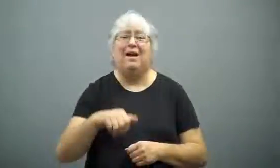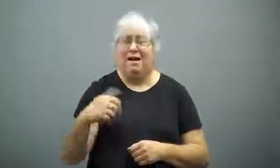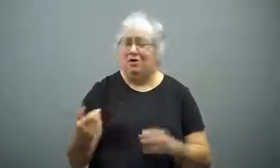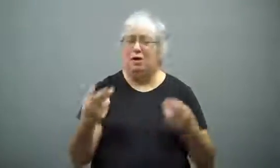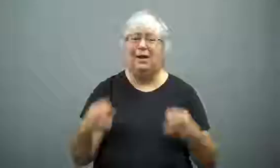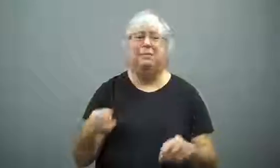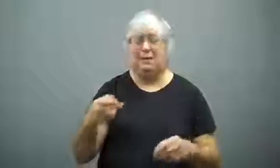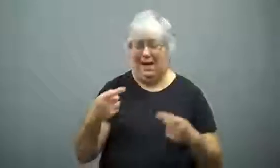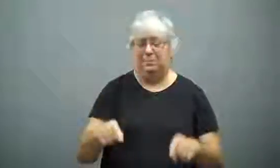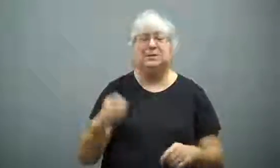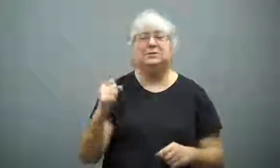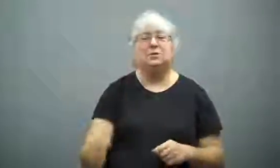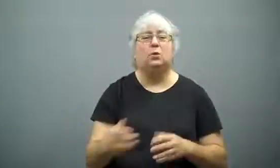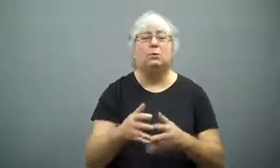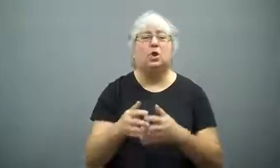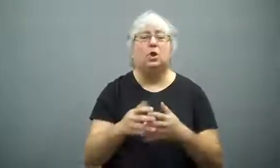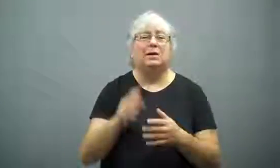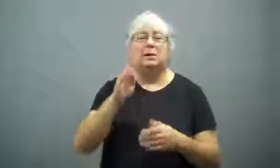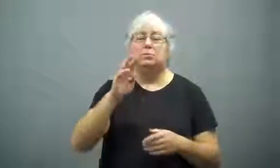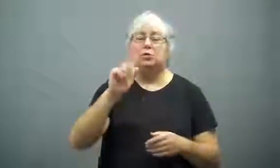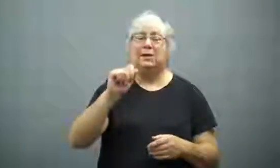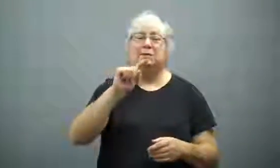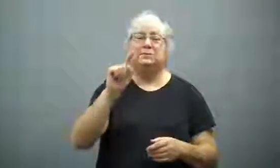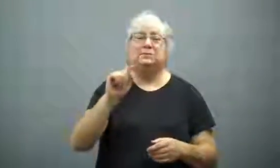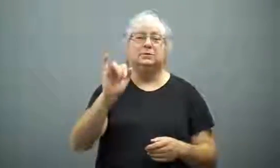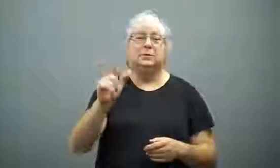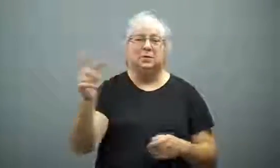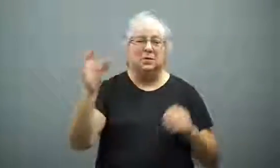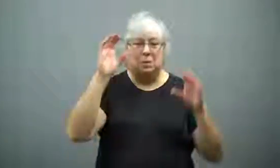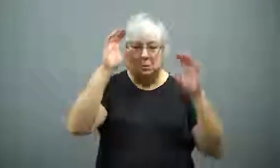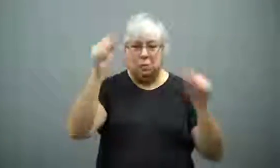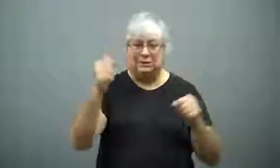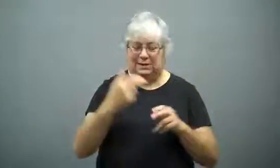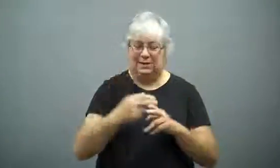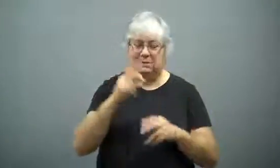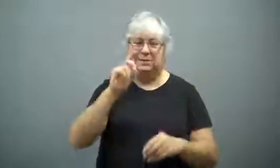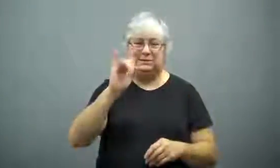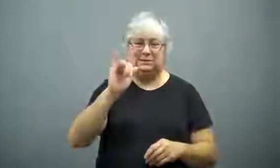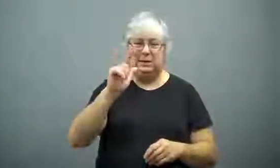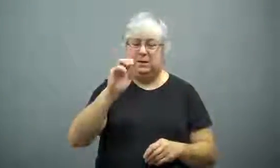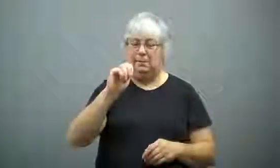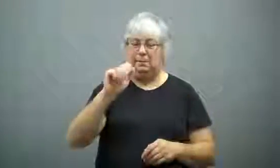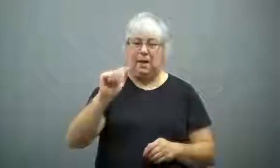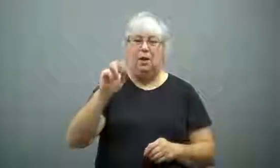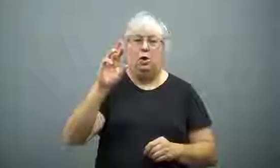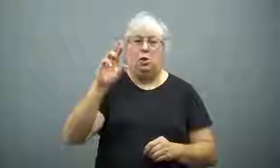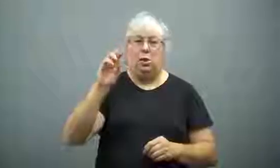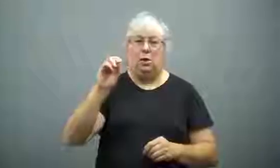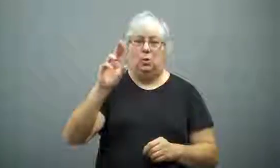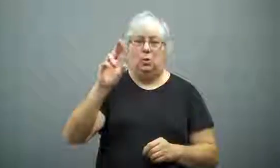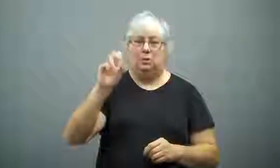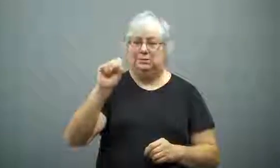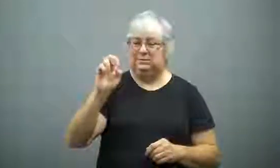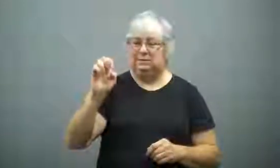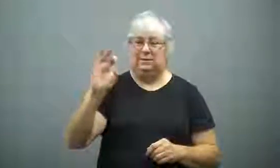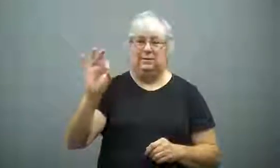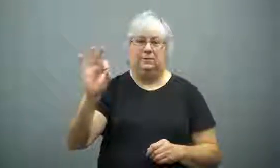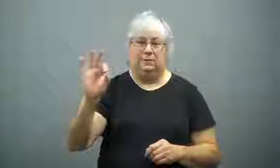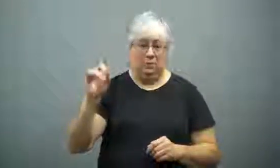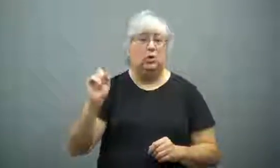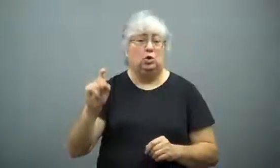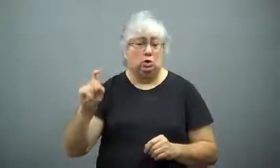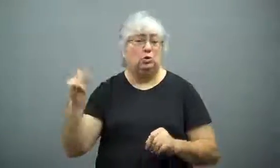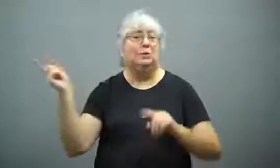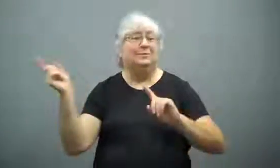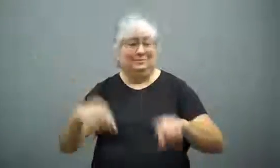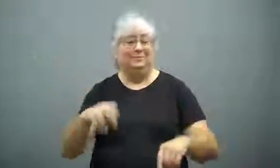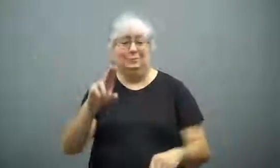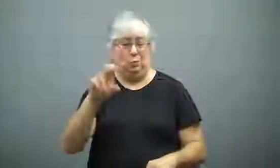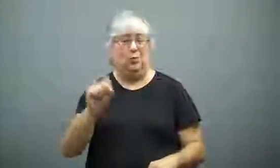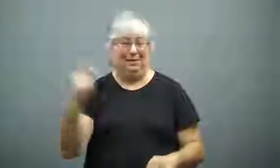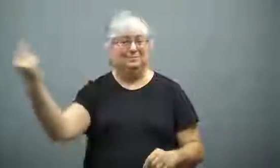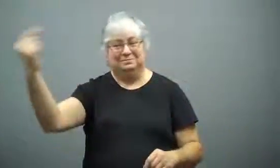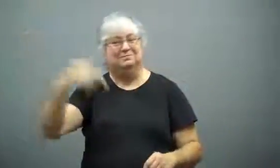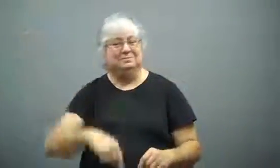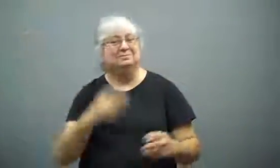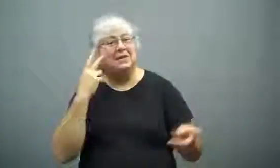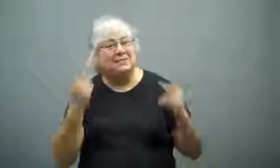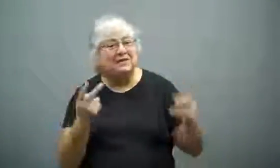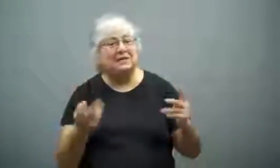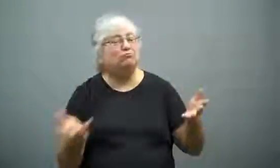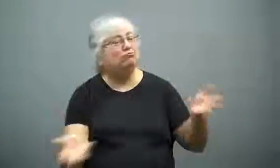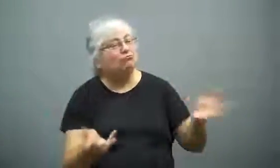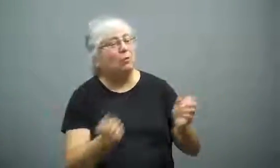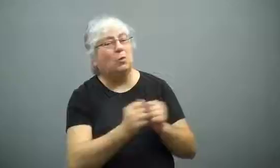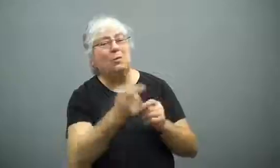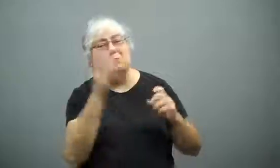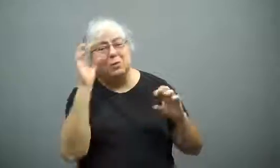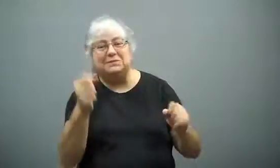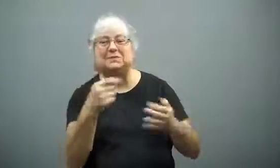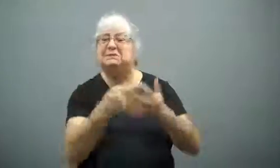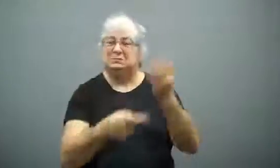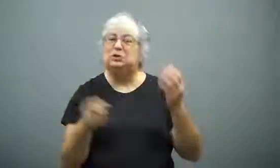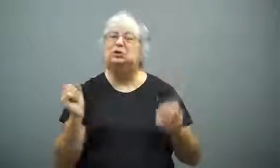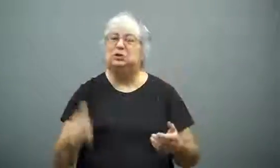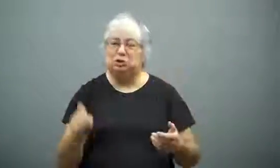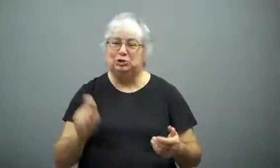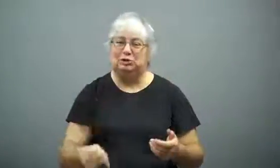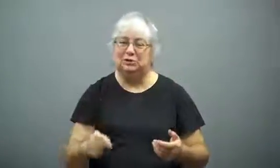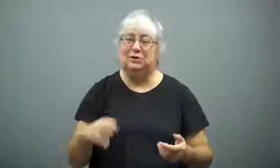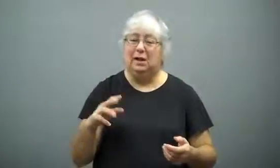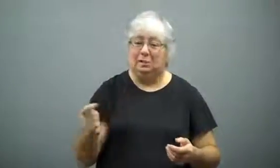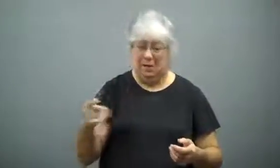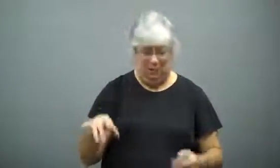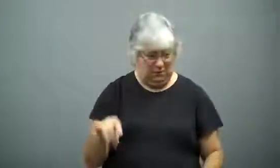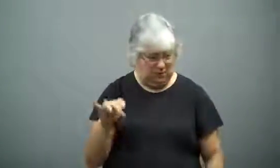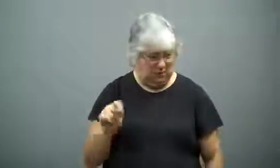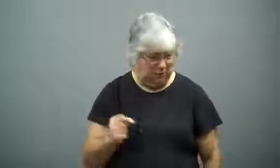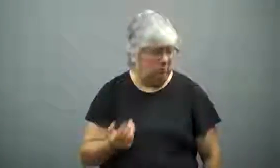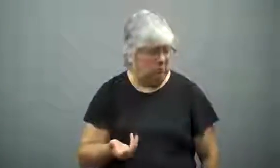Brazil's president Dilma Rouseff was to visit the US and meet with Obama.